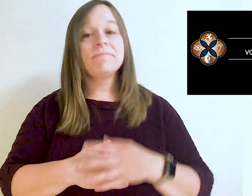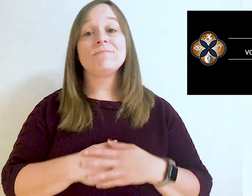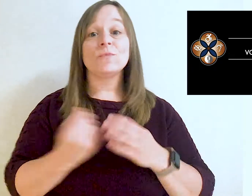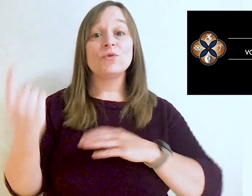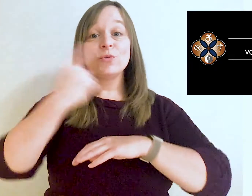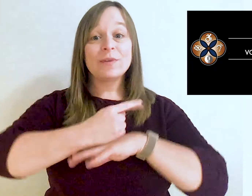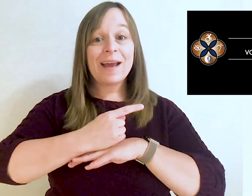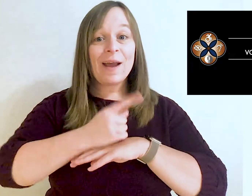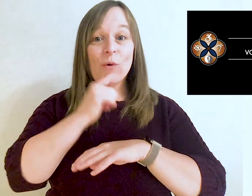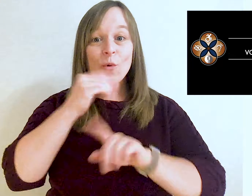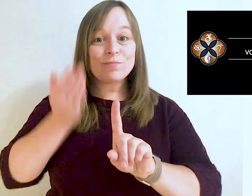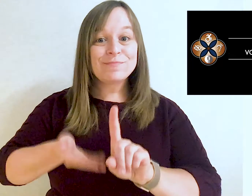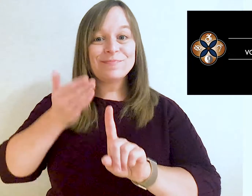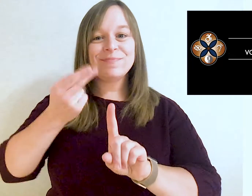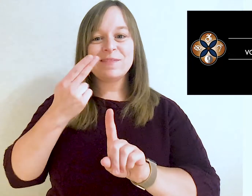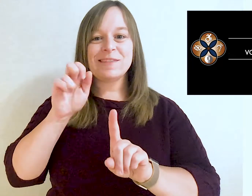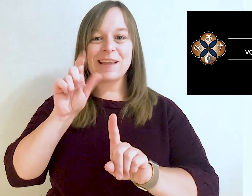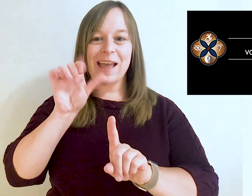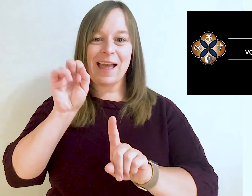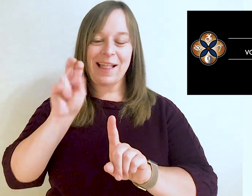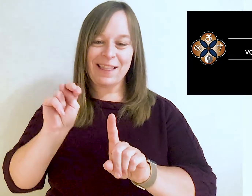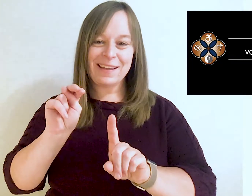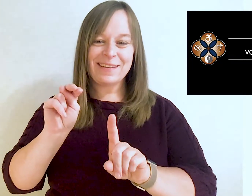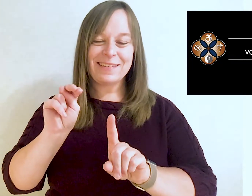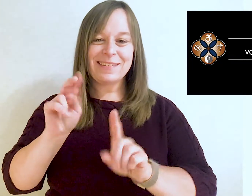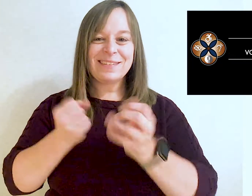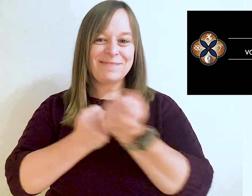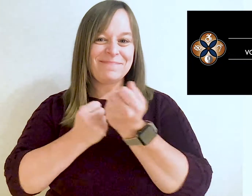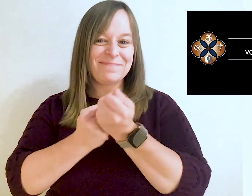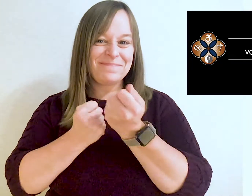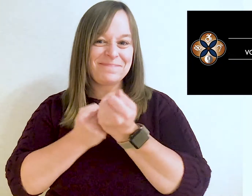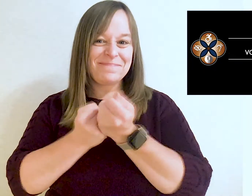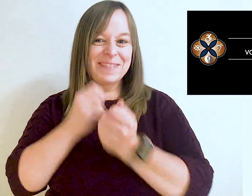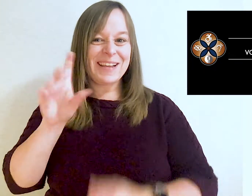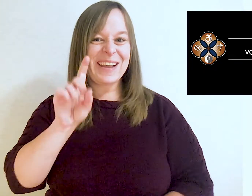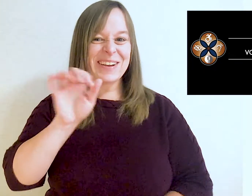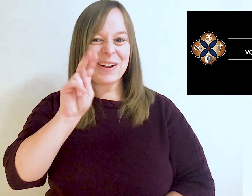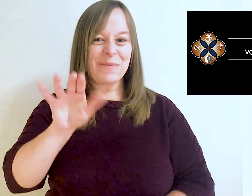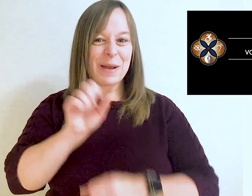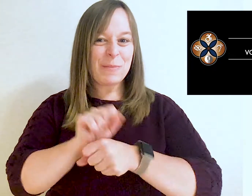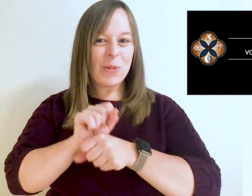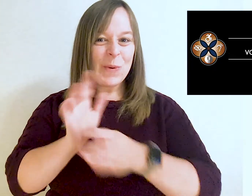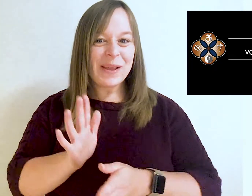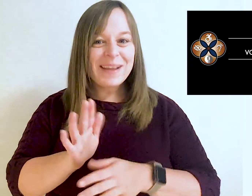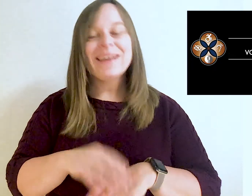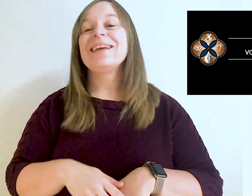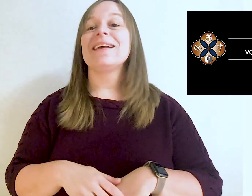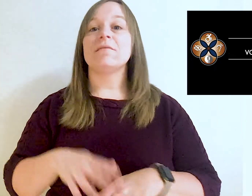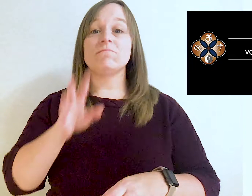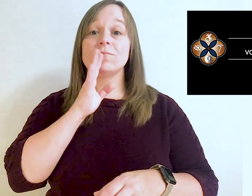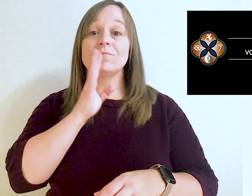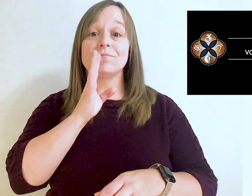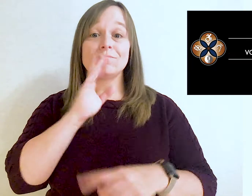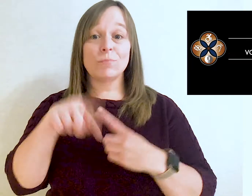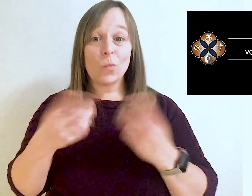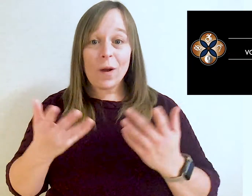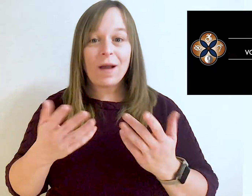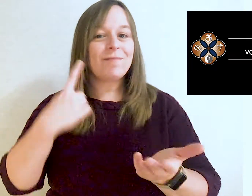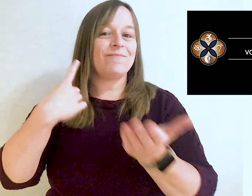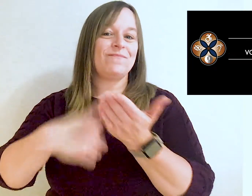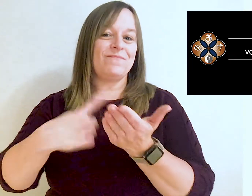Today, we have Helen Charland, PAAT & PAVA advocate at DRNY, here to discuss voting accessibility.